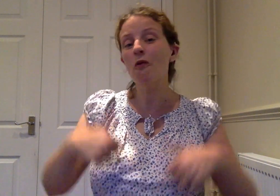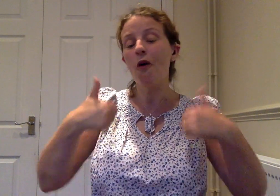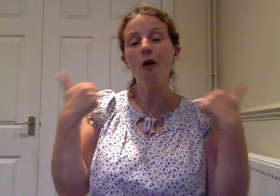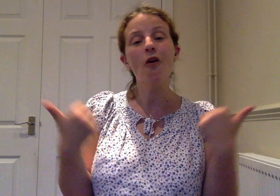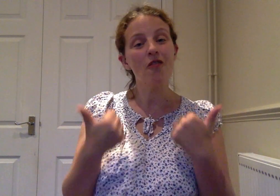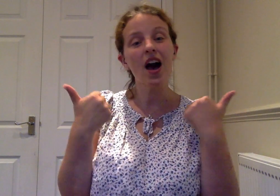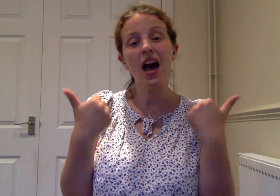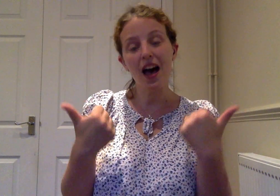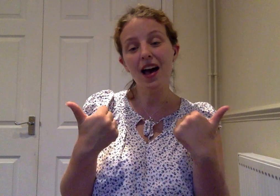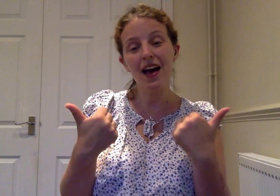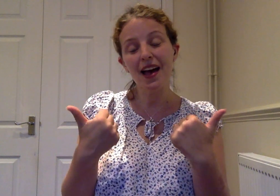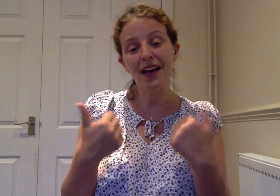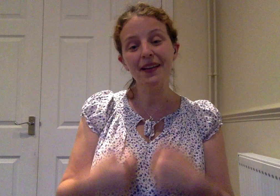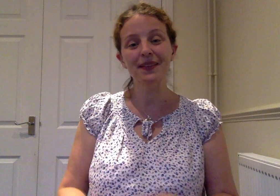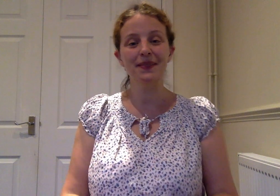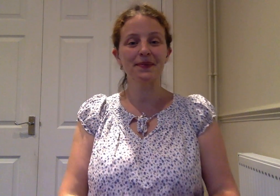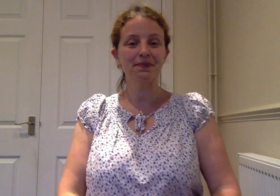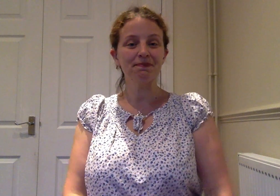All right